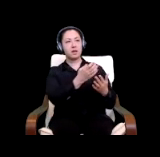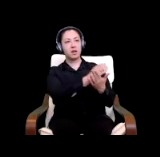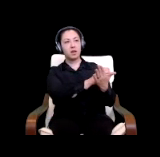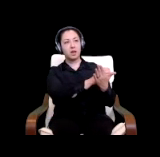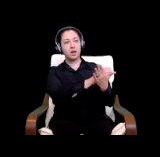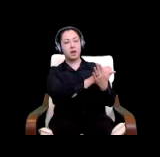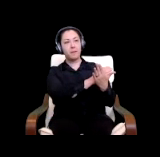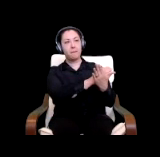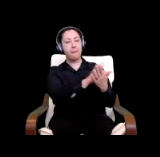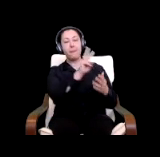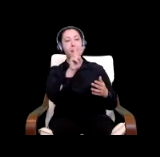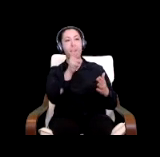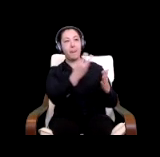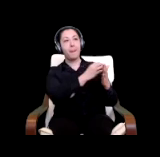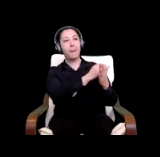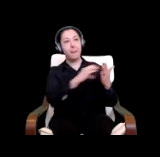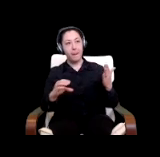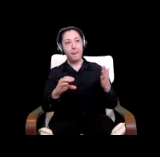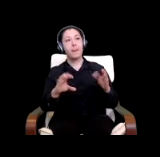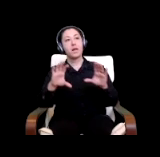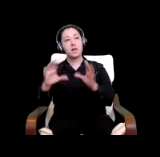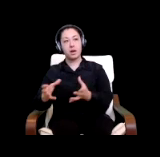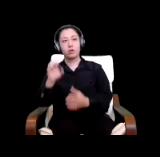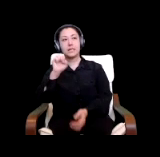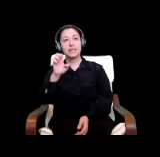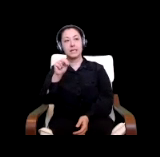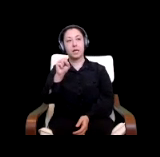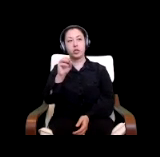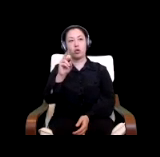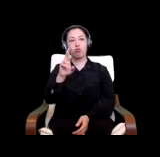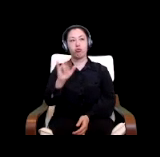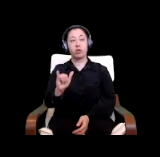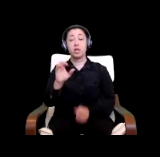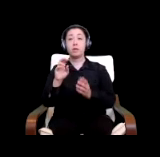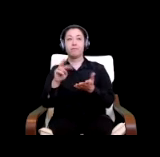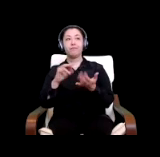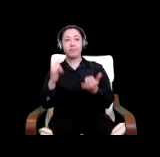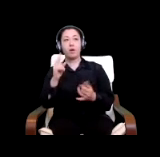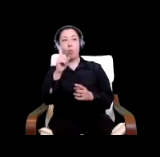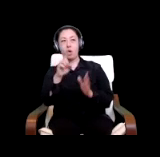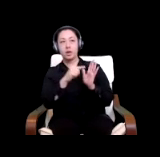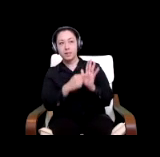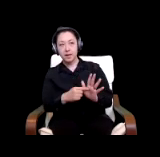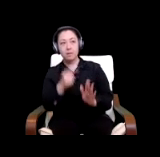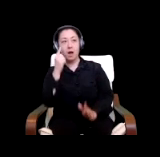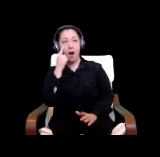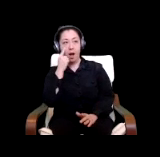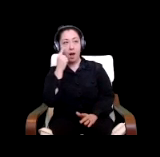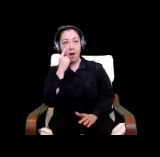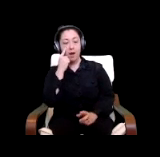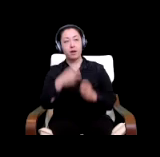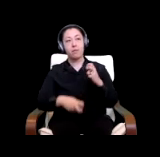So ocular defects or vision loss is another characteristic. This is typical of the Coloboma